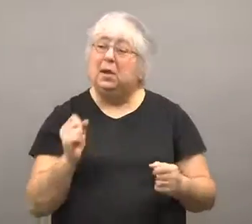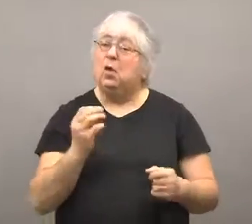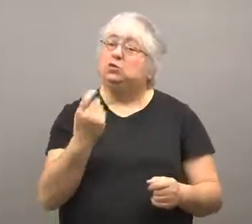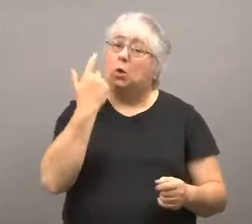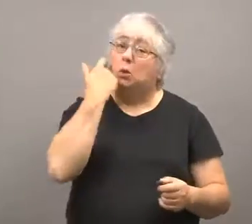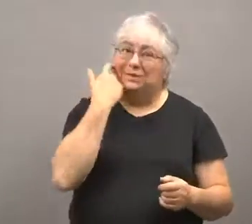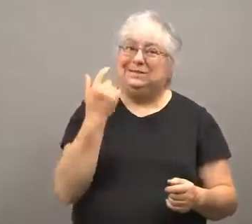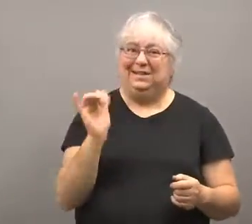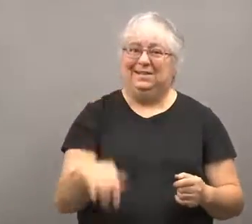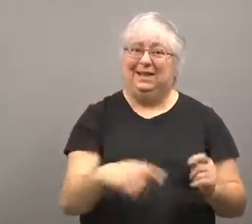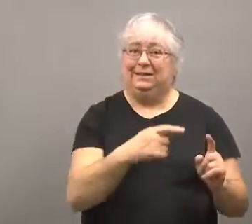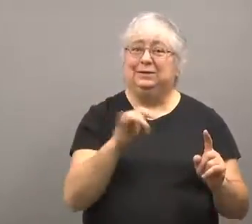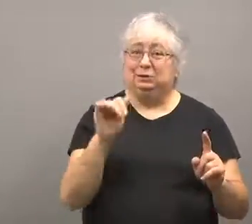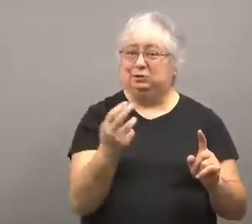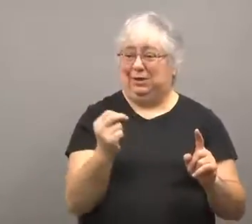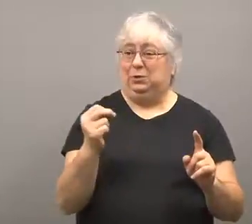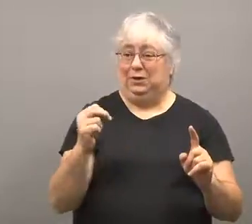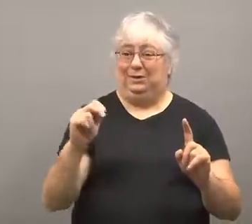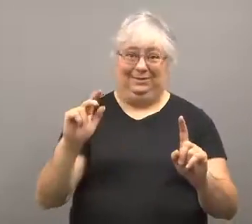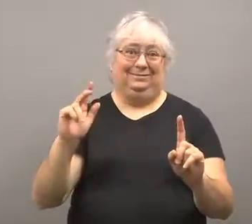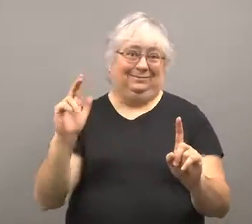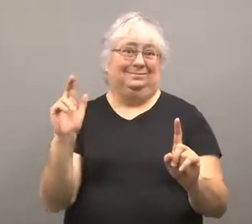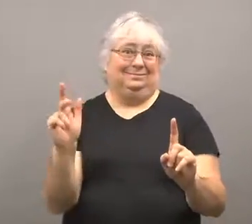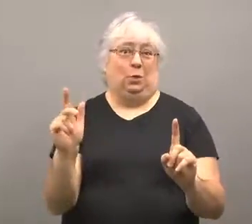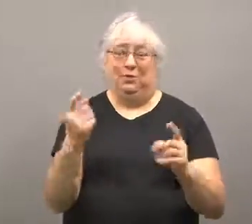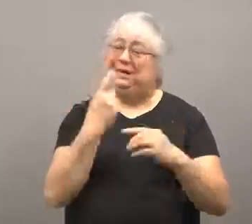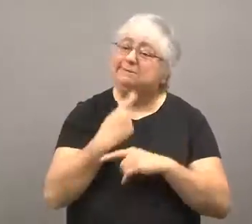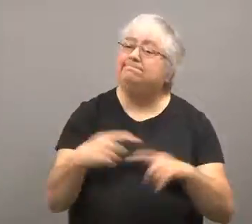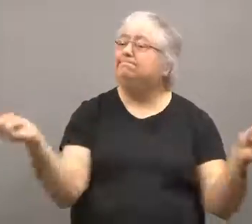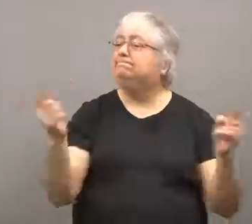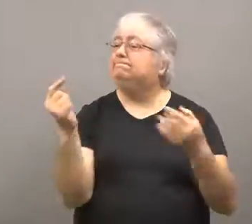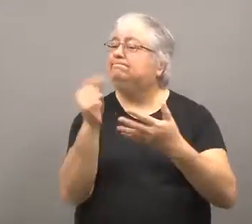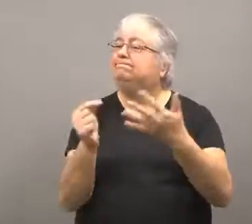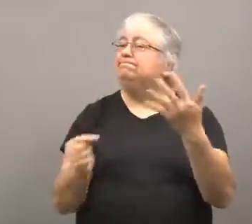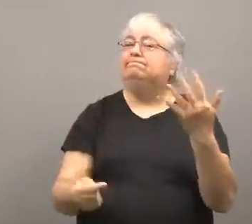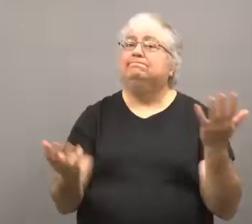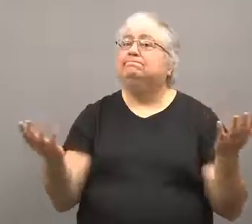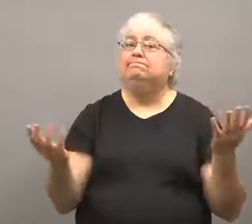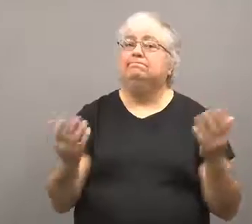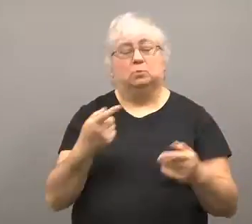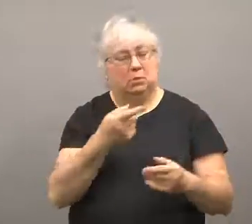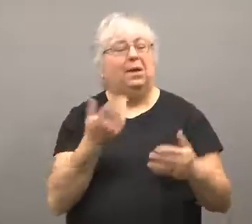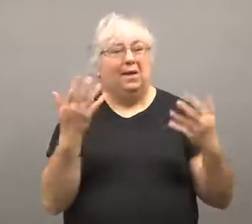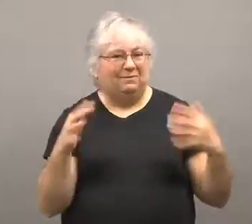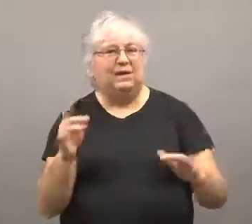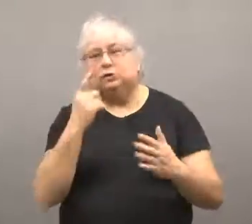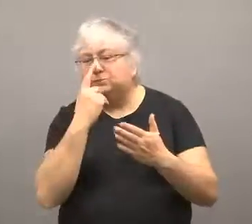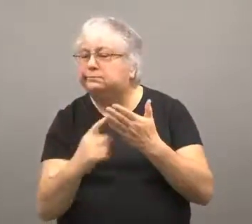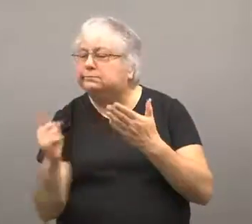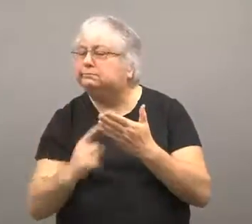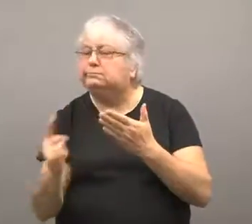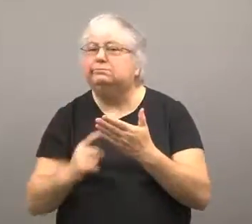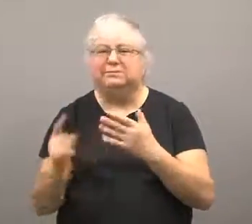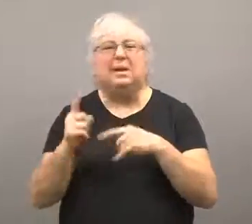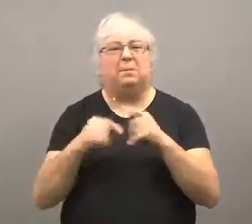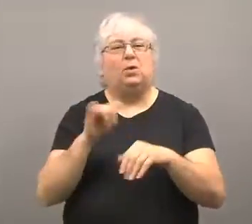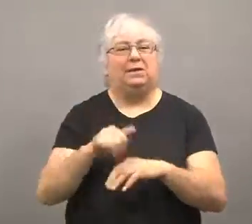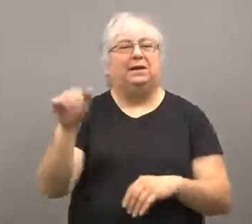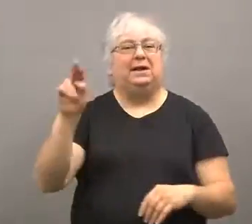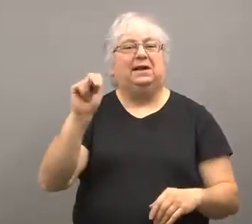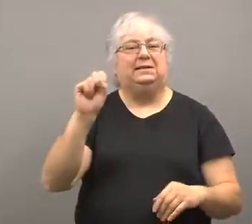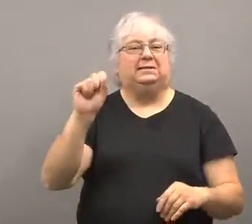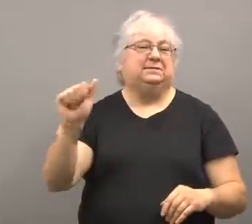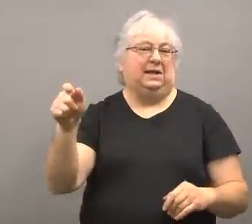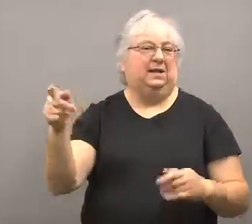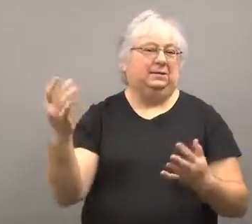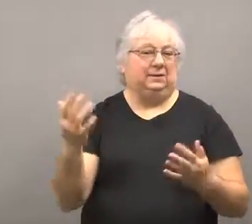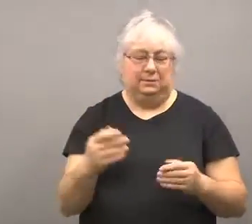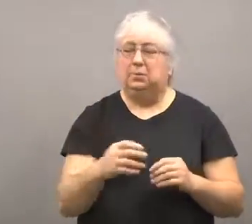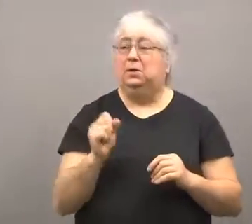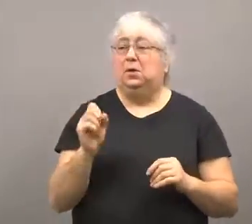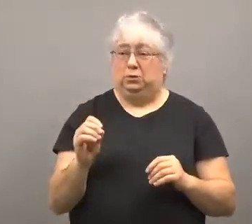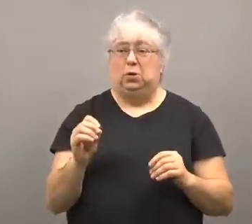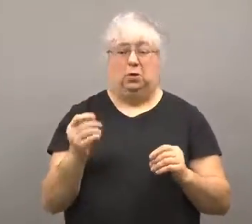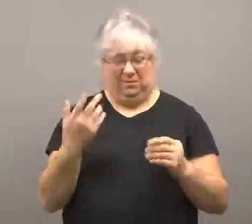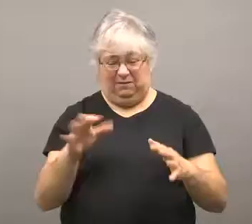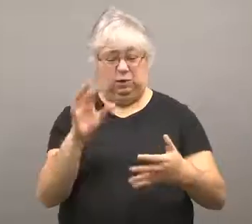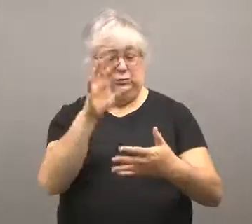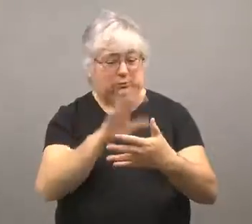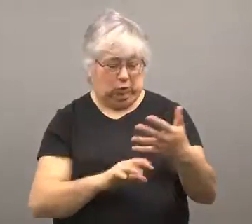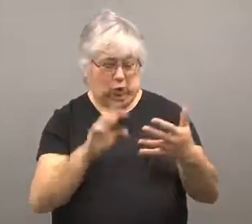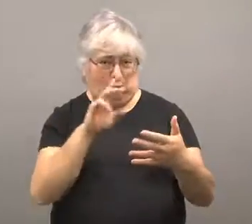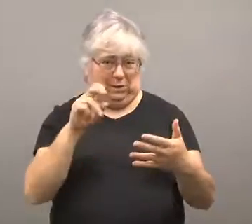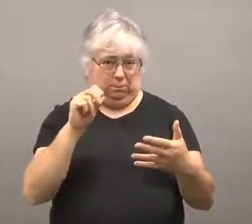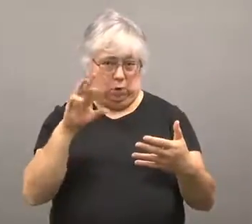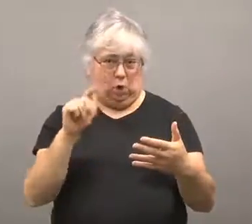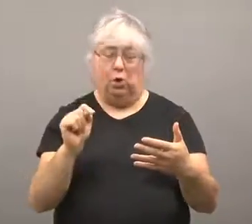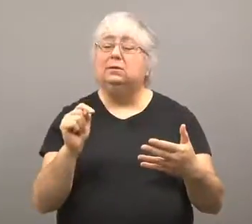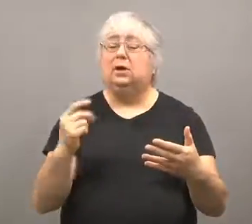It announced it had investigated the NSA program and written a report.